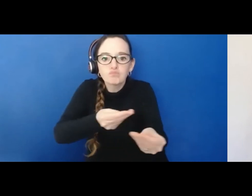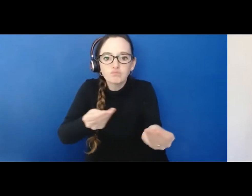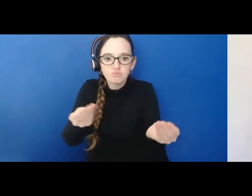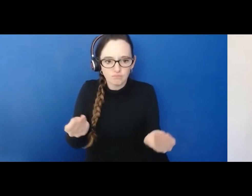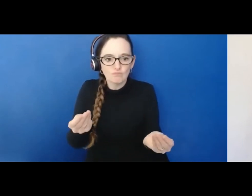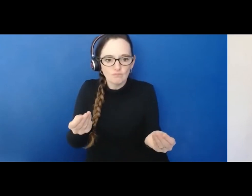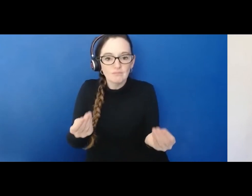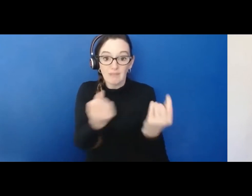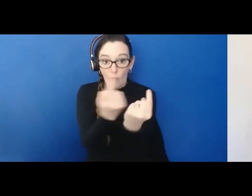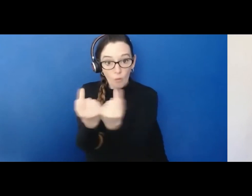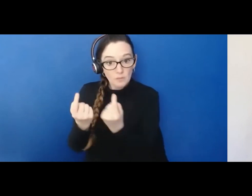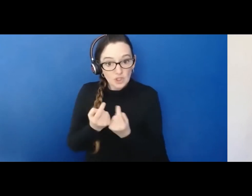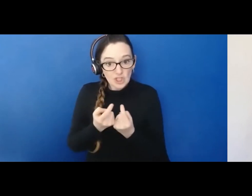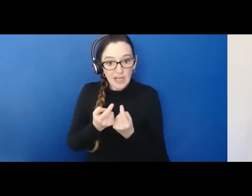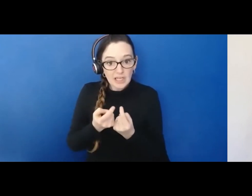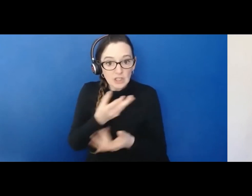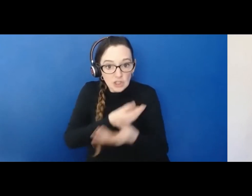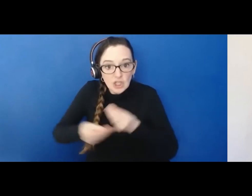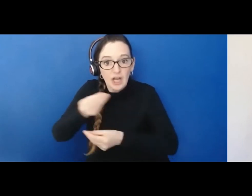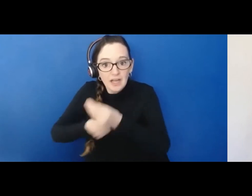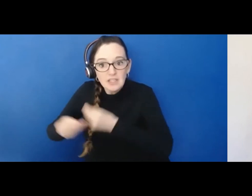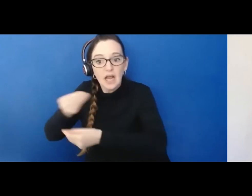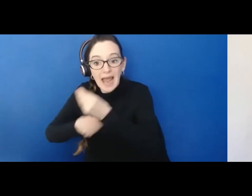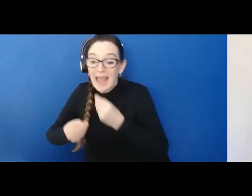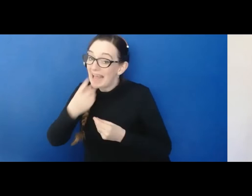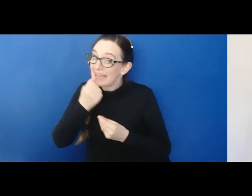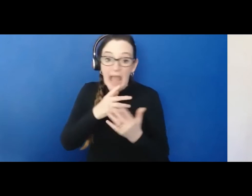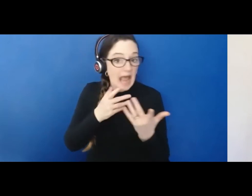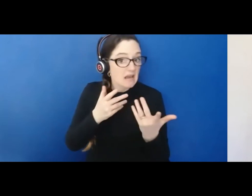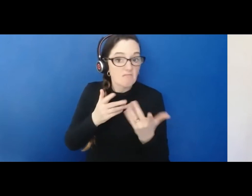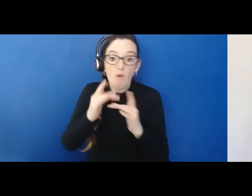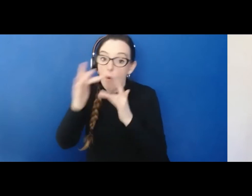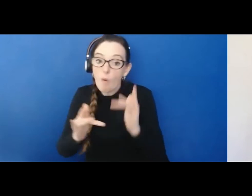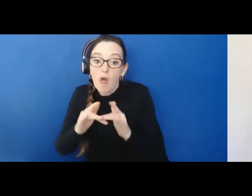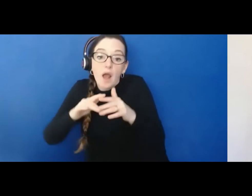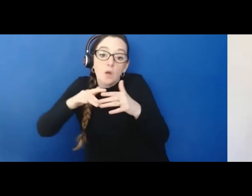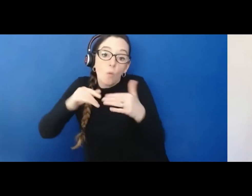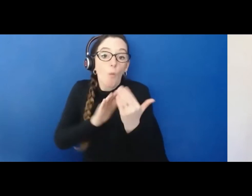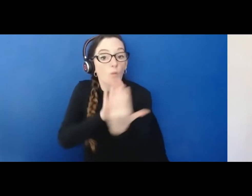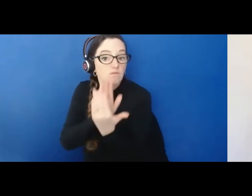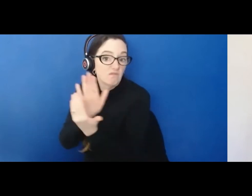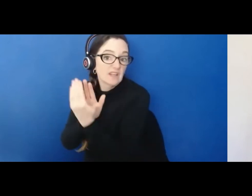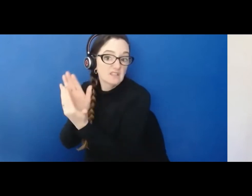can be produced on and offline. Our group of users are local to Berlin cultural